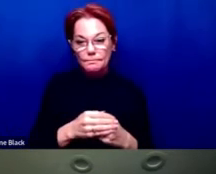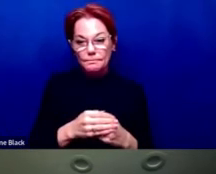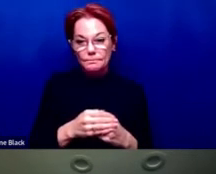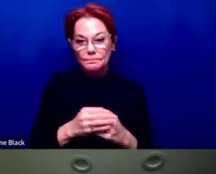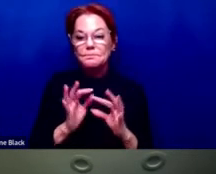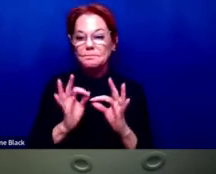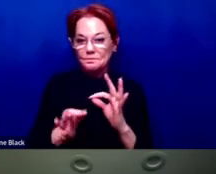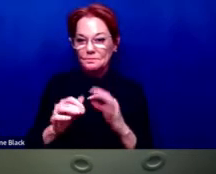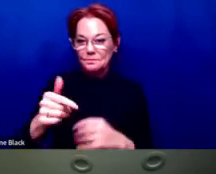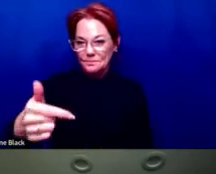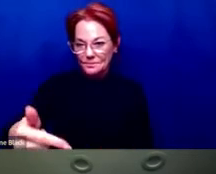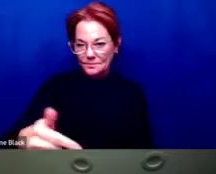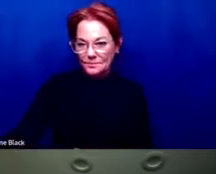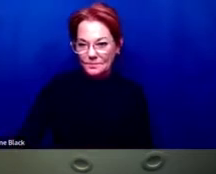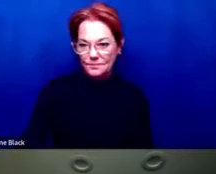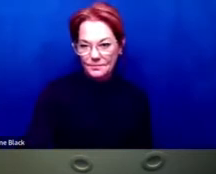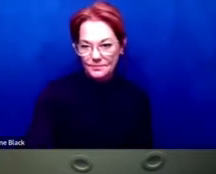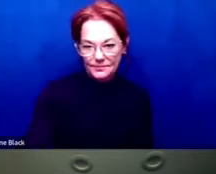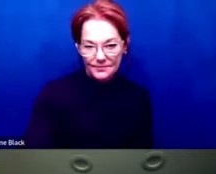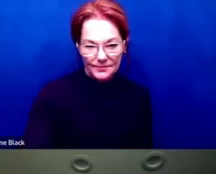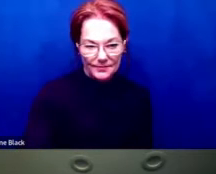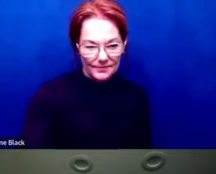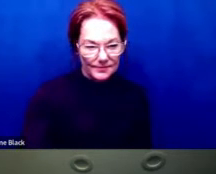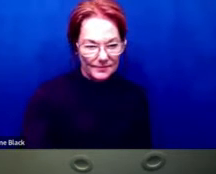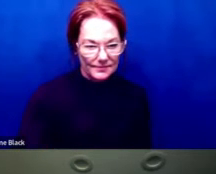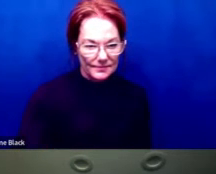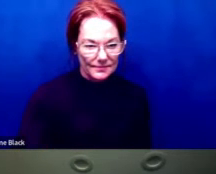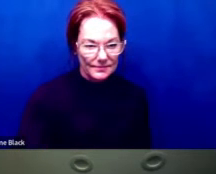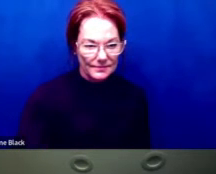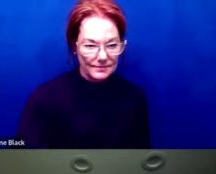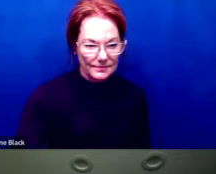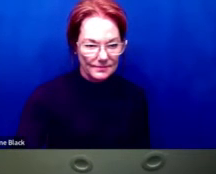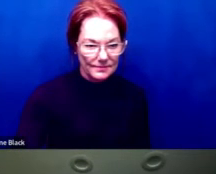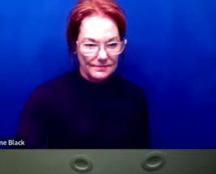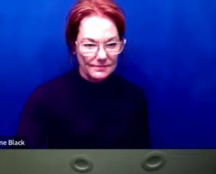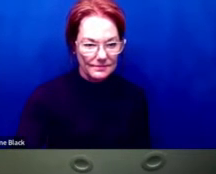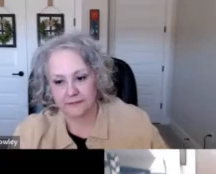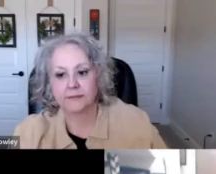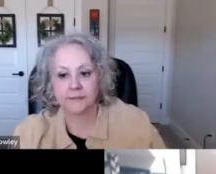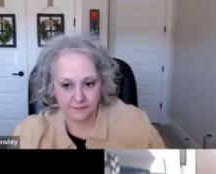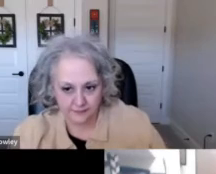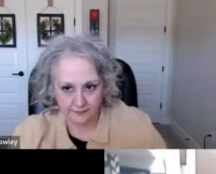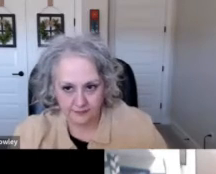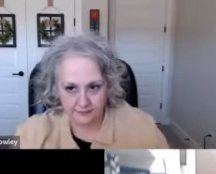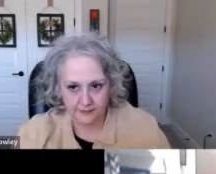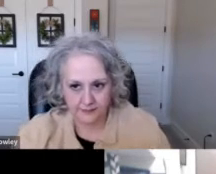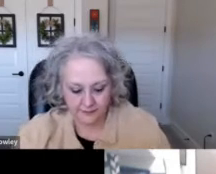said, it doesn't concern me now. Part of it maybe is it may be a little bit hypo condri acal, this I just made up a word. But,